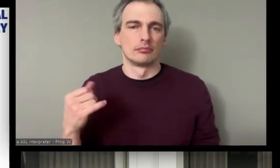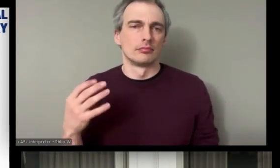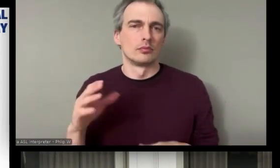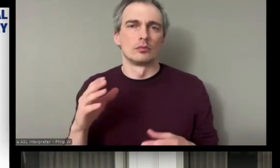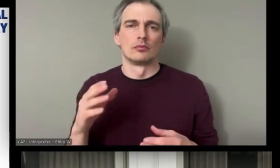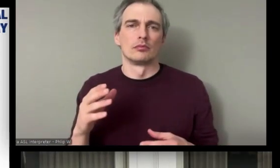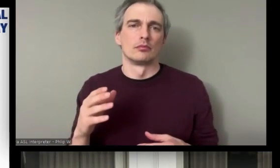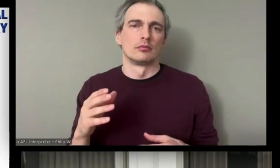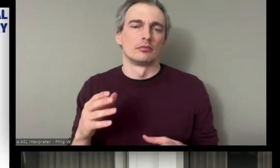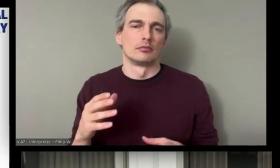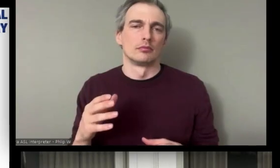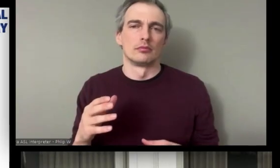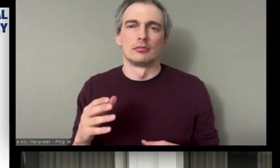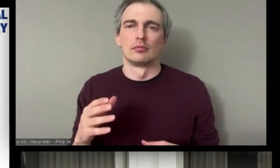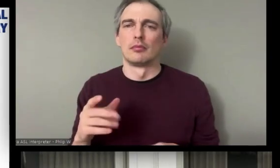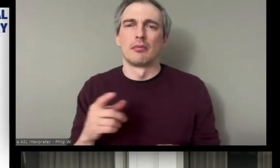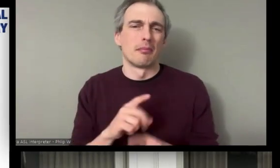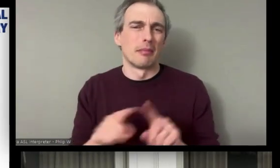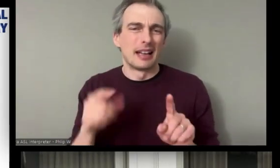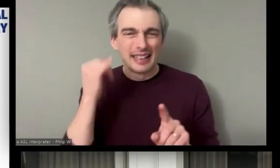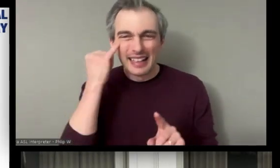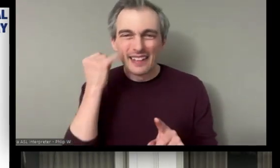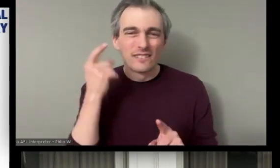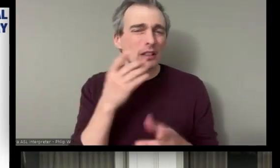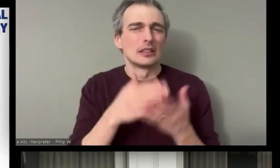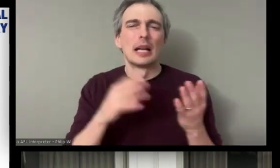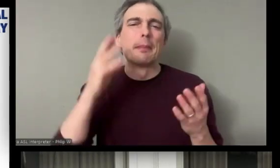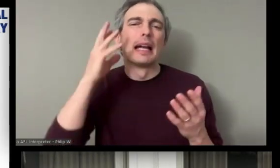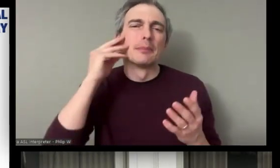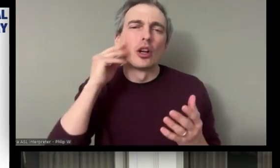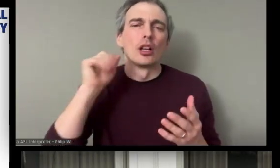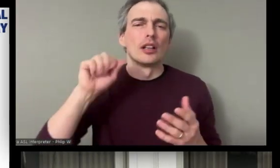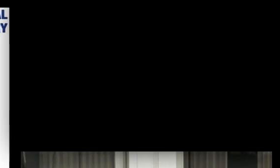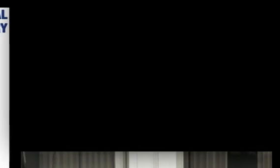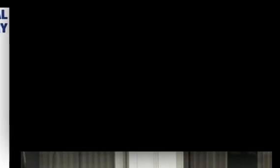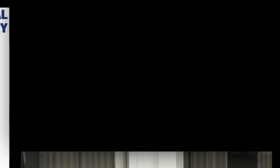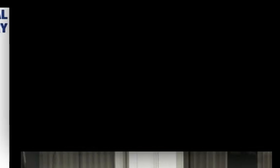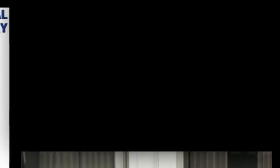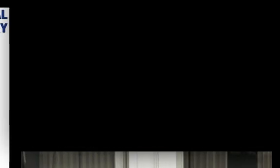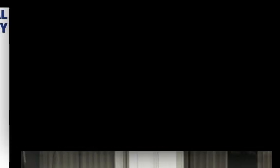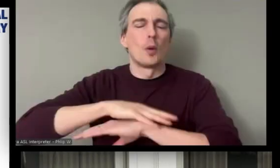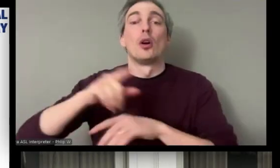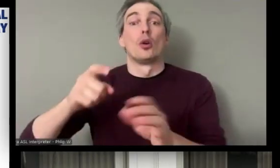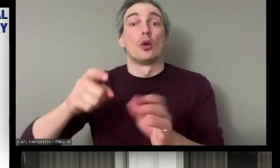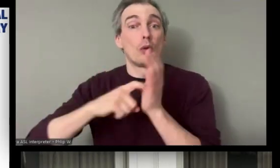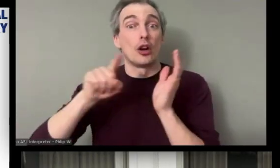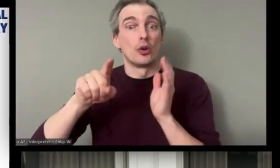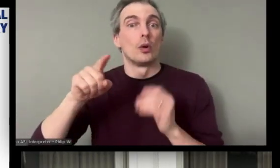use the left controller to do something... You can switch, you know, the device,